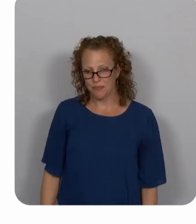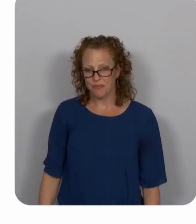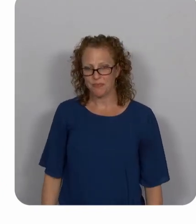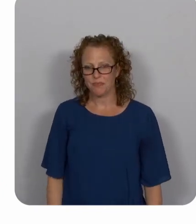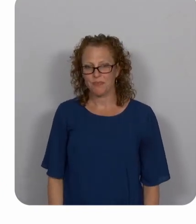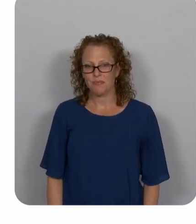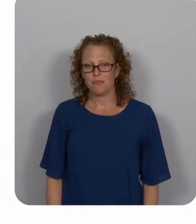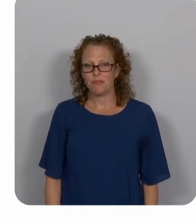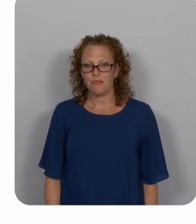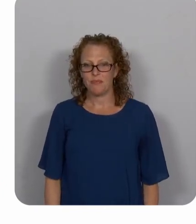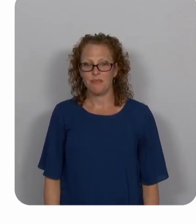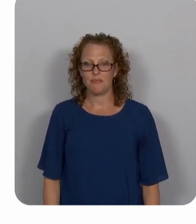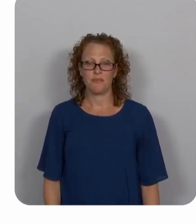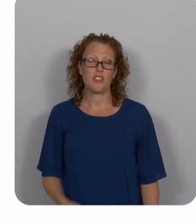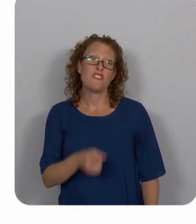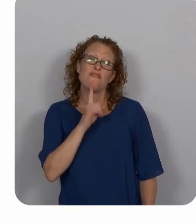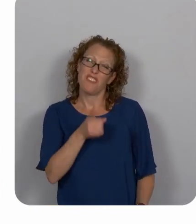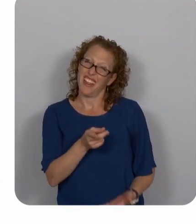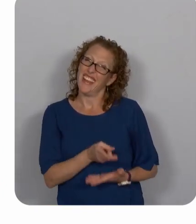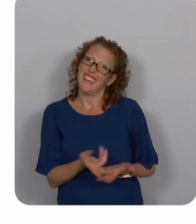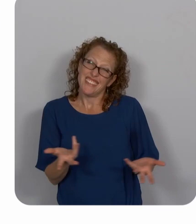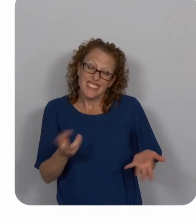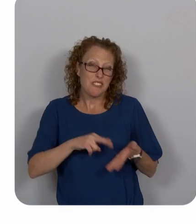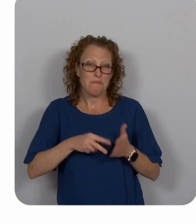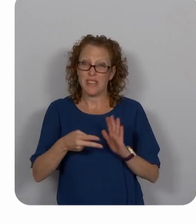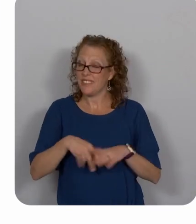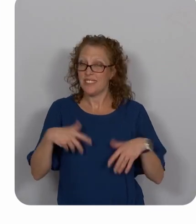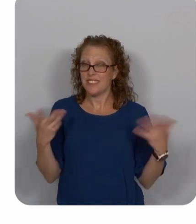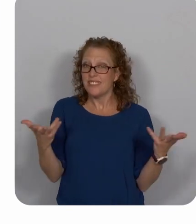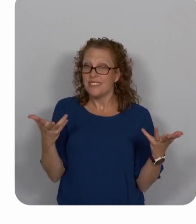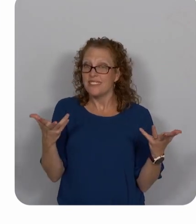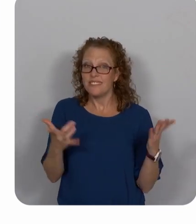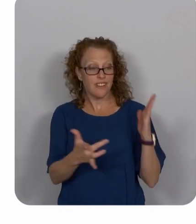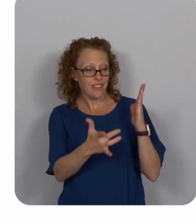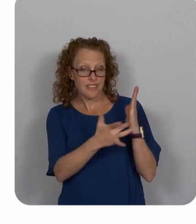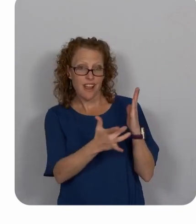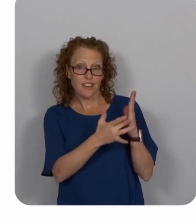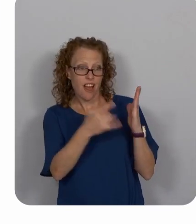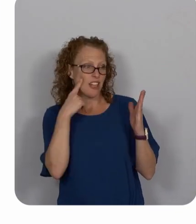Really what this is, is the underlying technology for all advanced animation tooling.